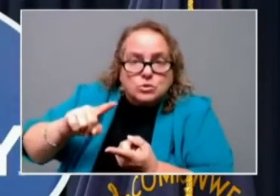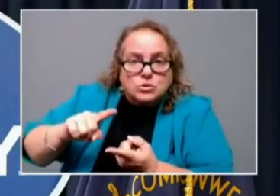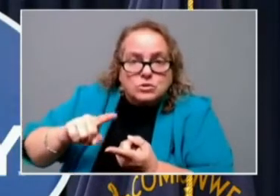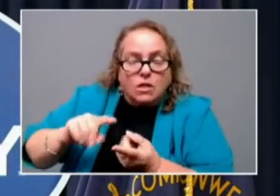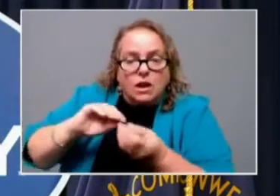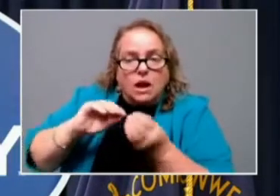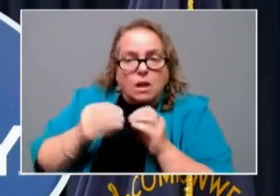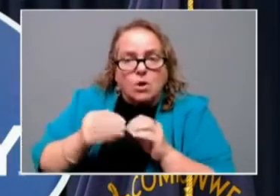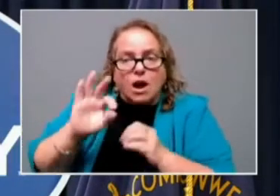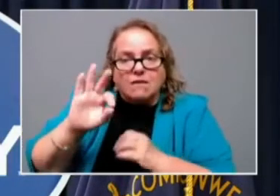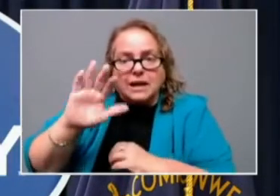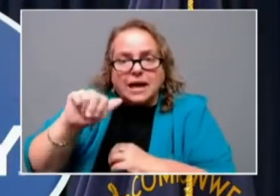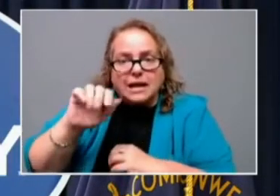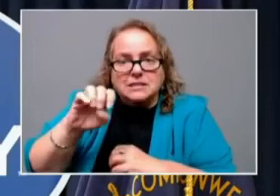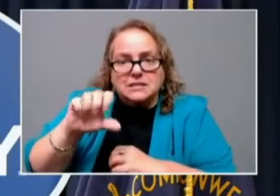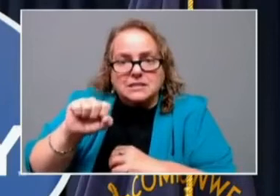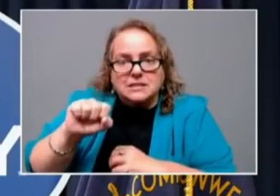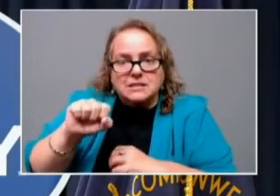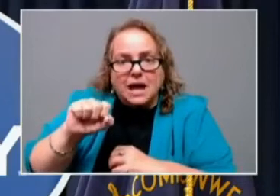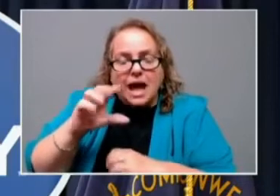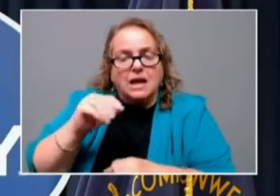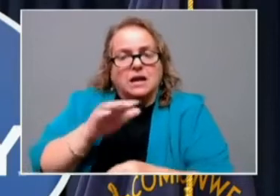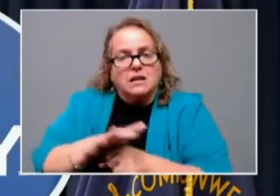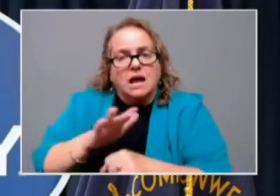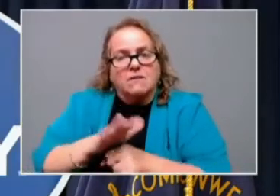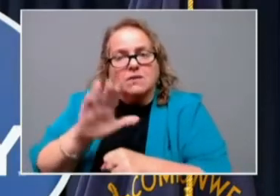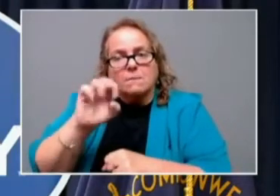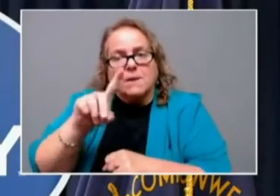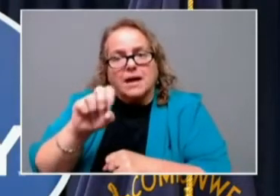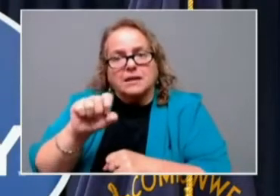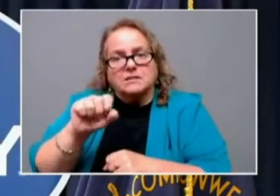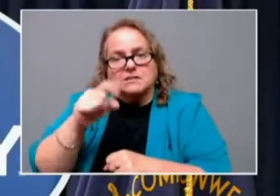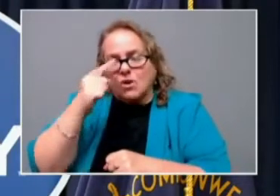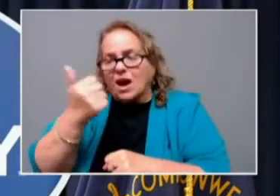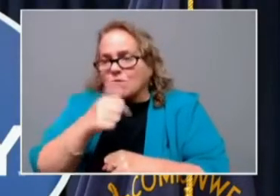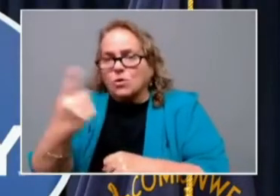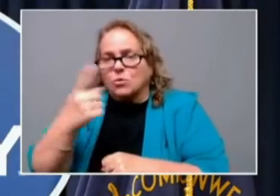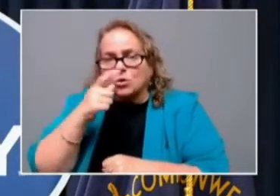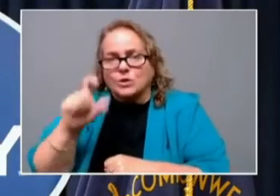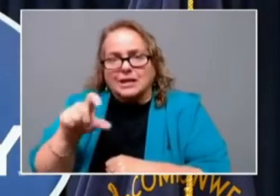everybody who needs it. I mean, pay it forward for the others for anybody out